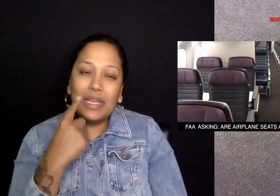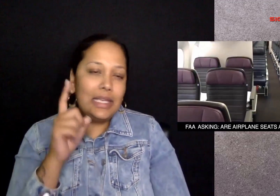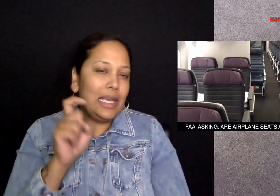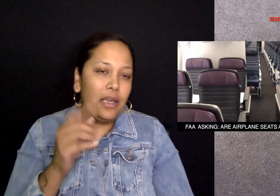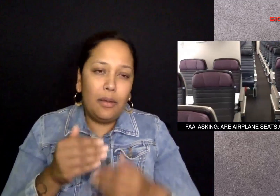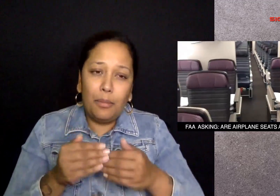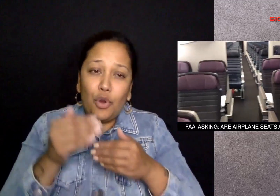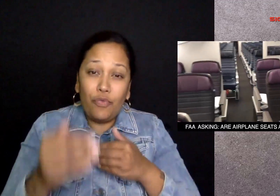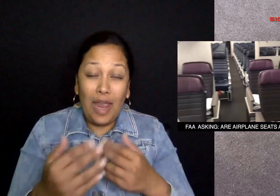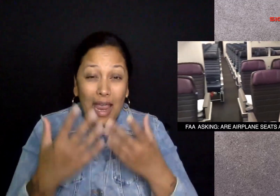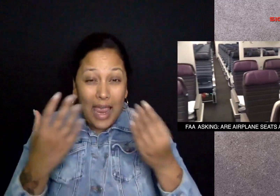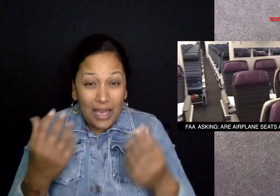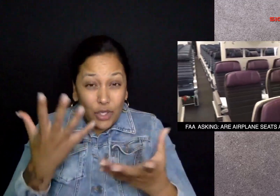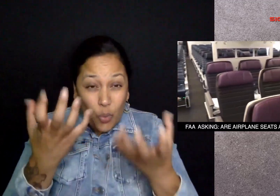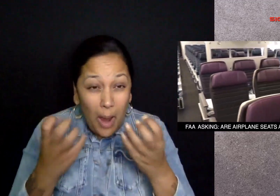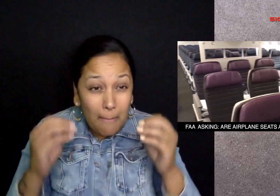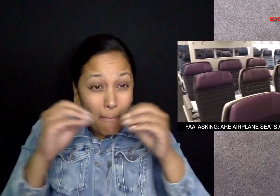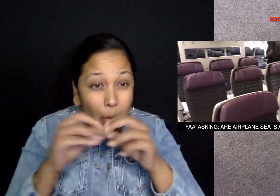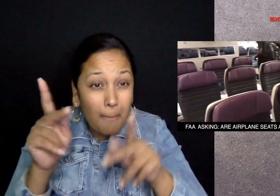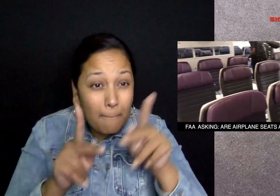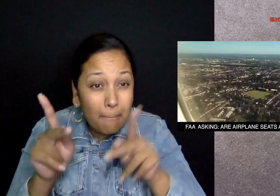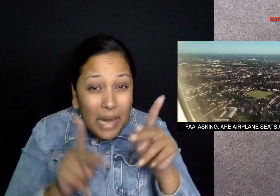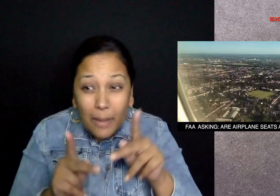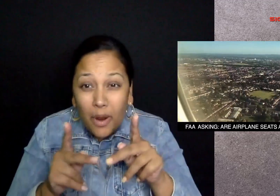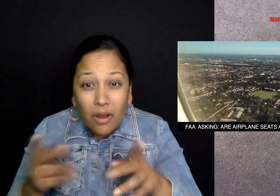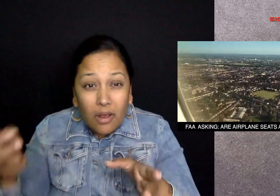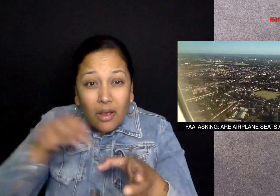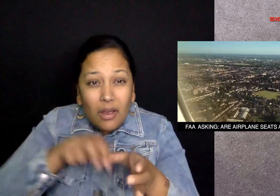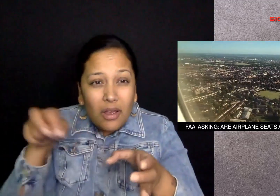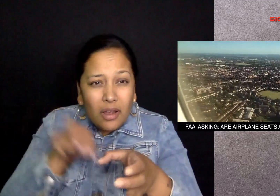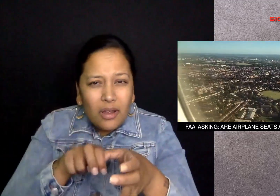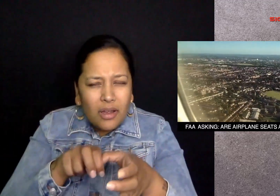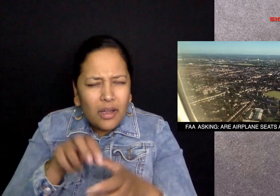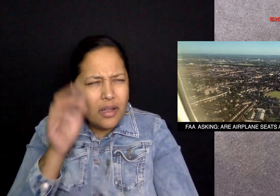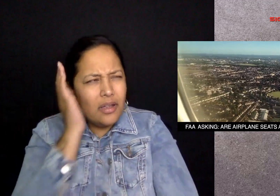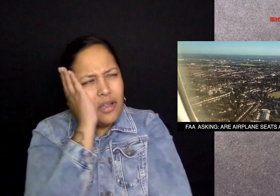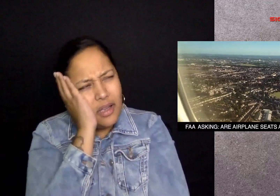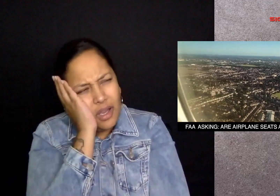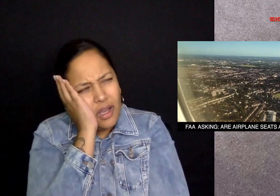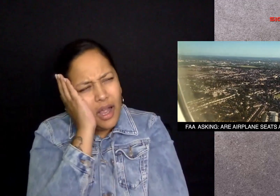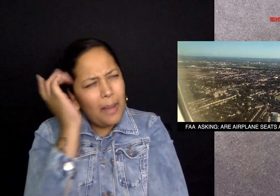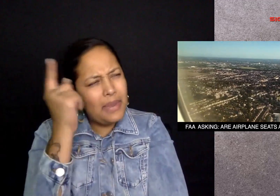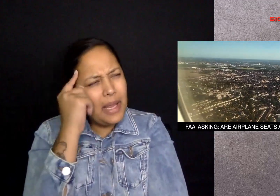yeah I think they need to improve to fit more people in the seats that concerns me